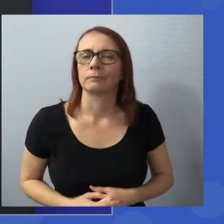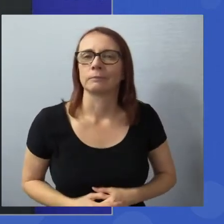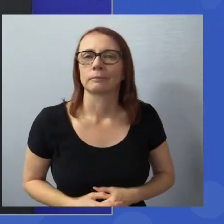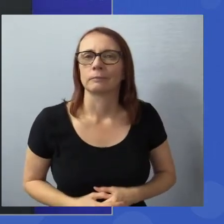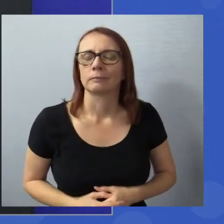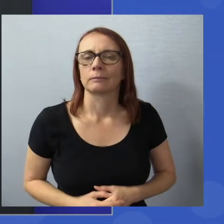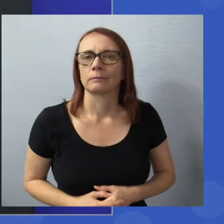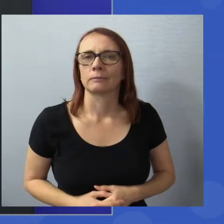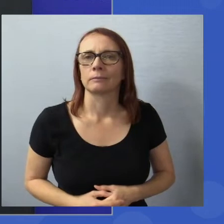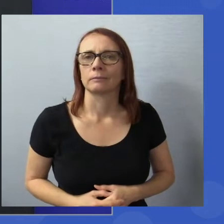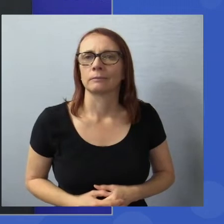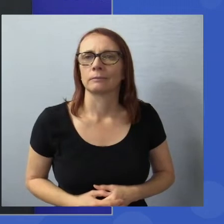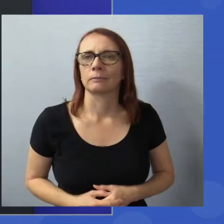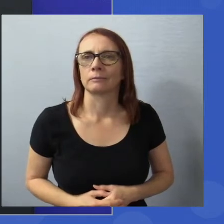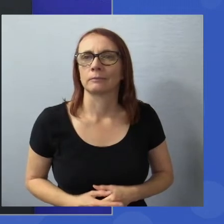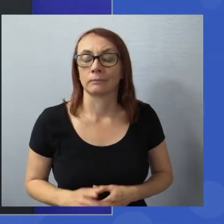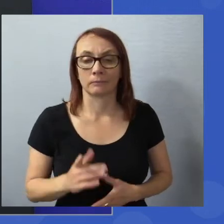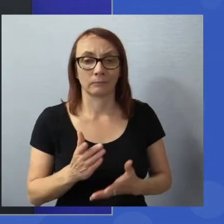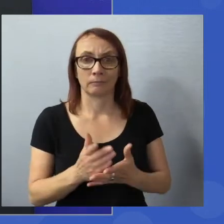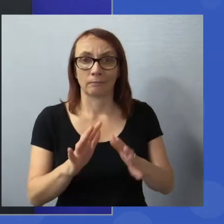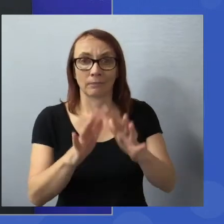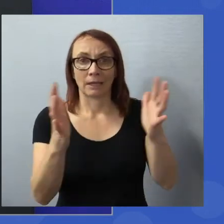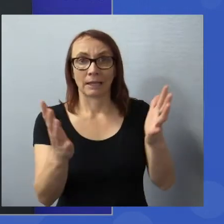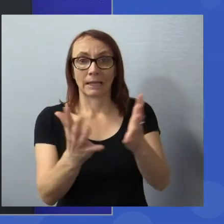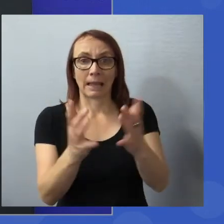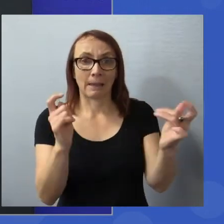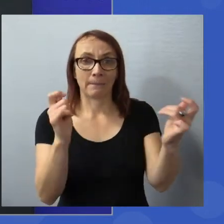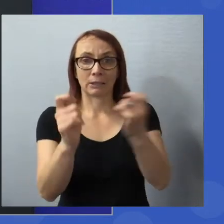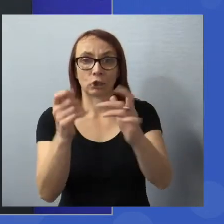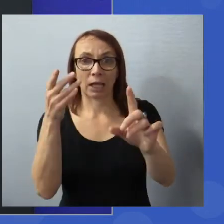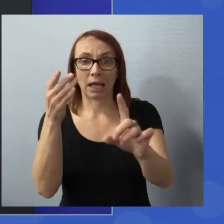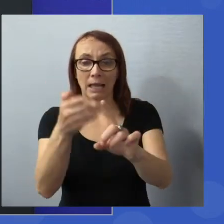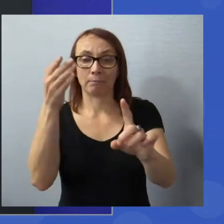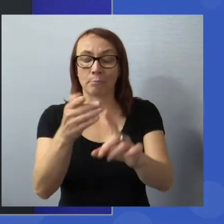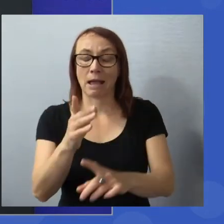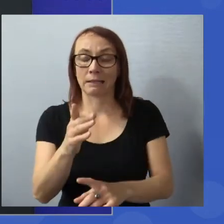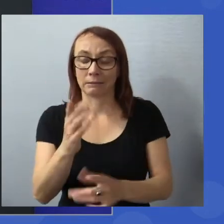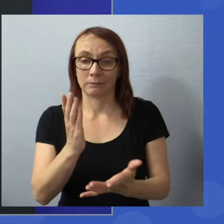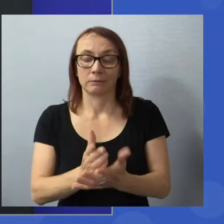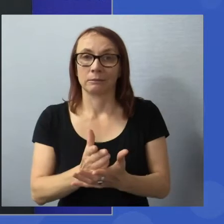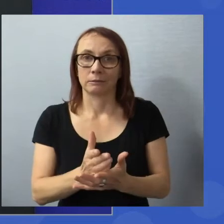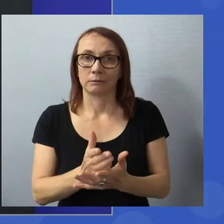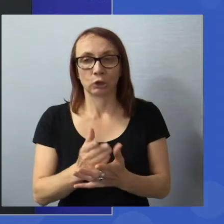the first thing to see about an aspiration to impact on climate changes that climate change is largely a devolved area the Scottish Government